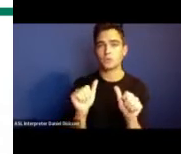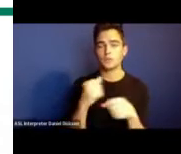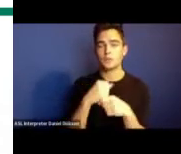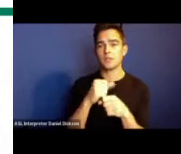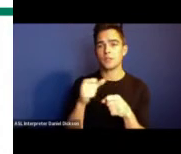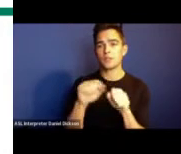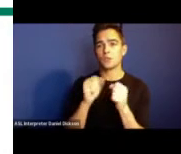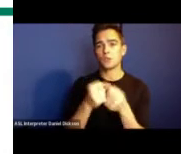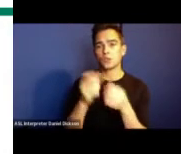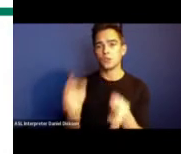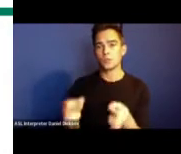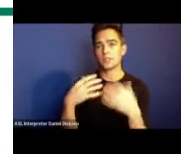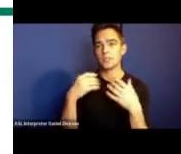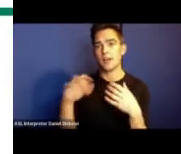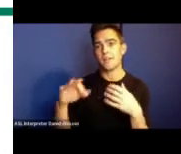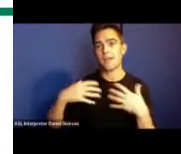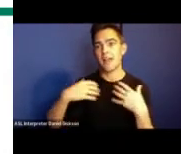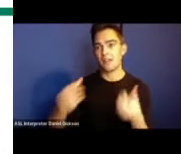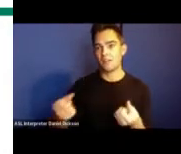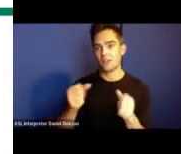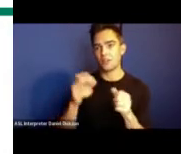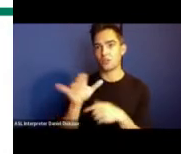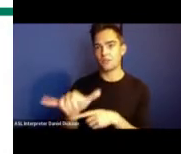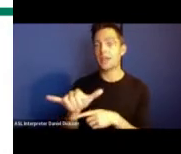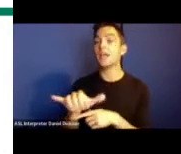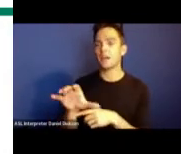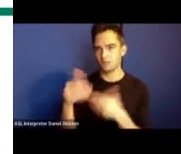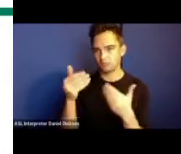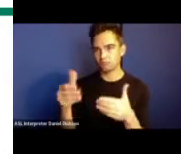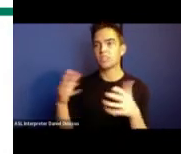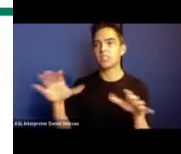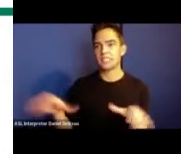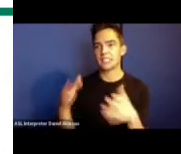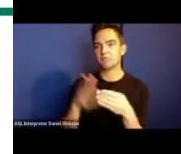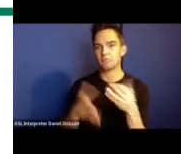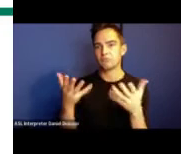of health survey and actually done so and that this survey was